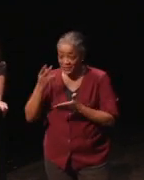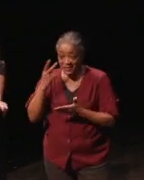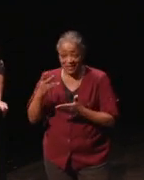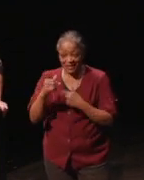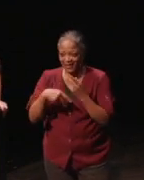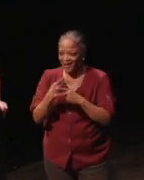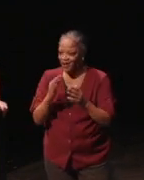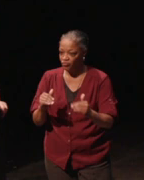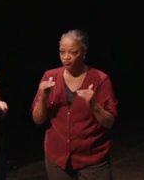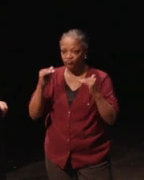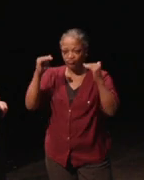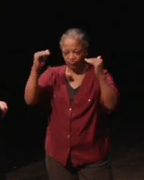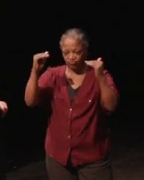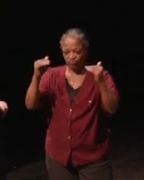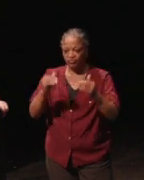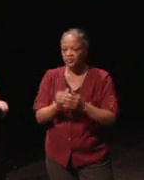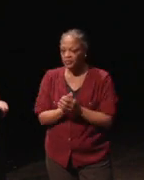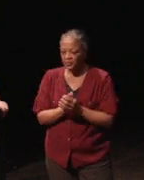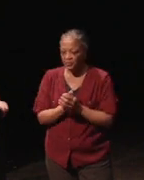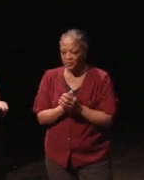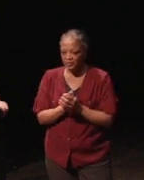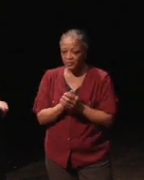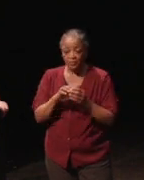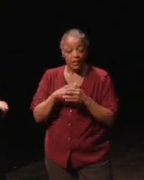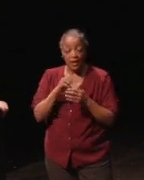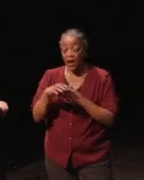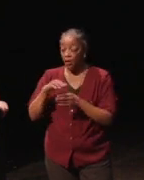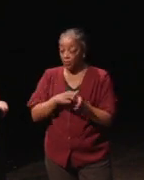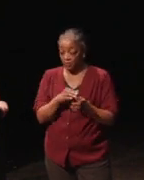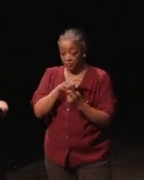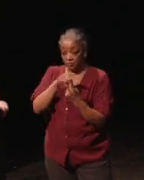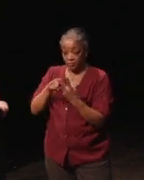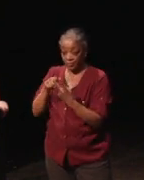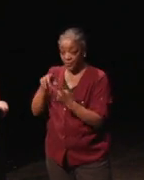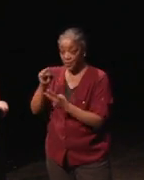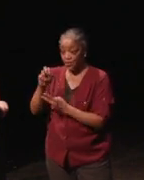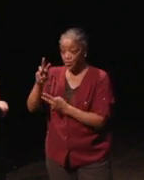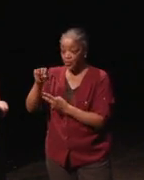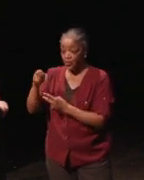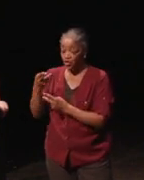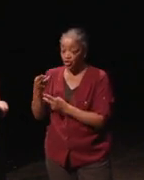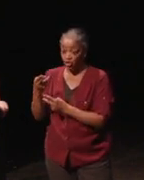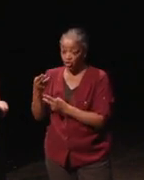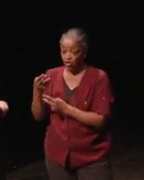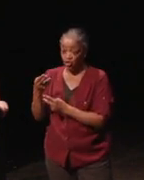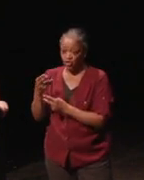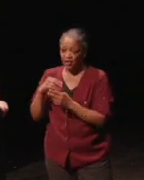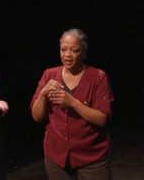of advancements and the other side, we got the switch. Now, the switch last year introduced